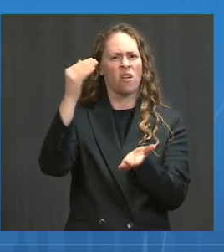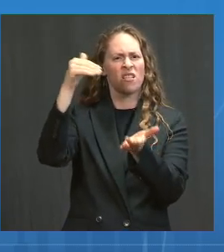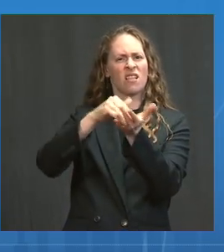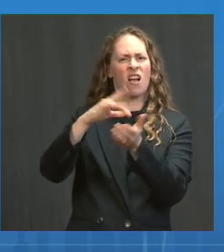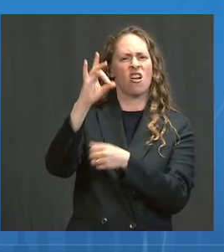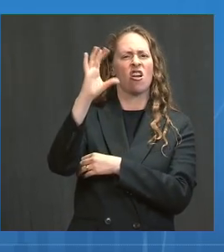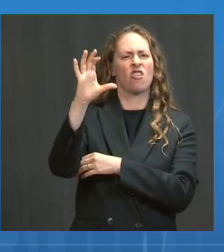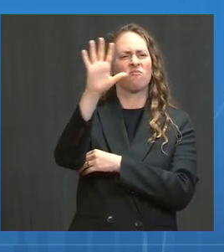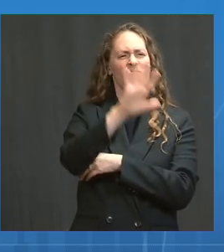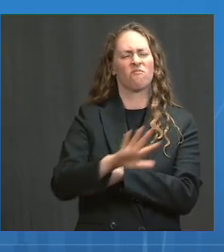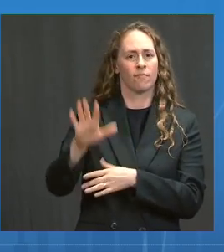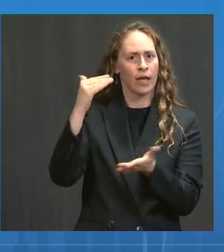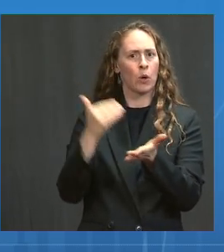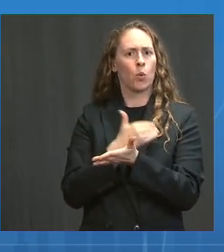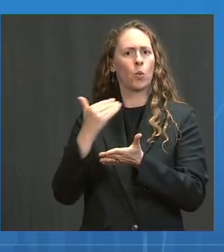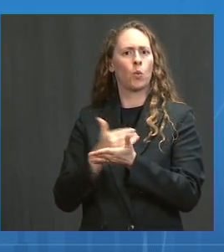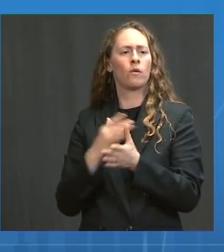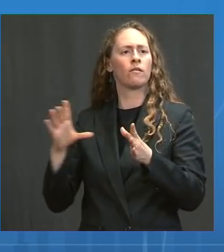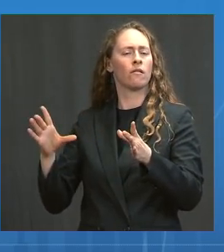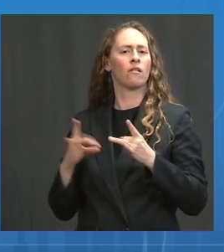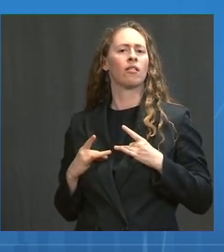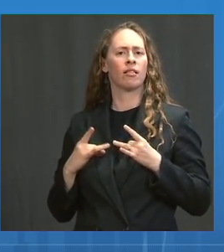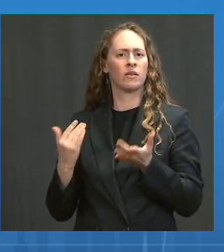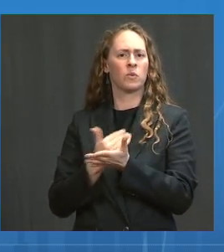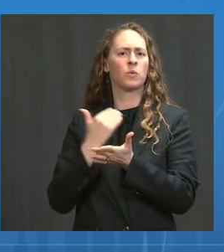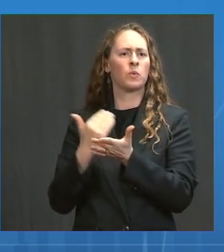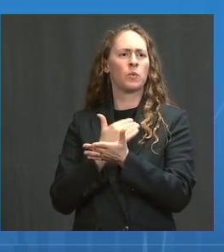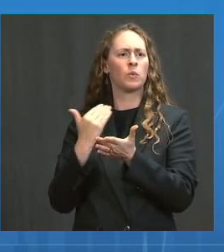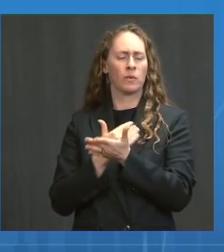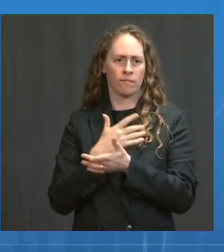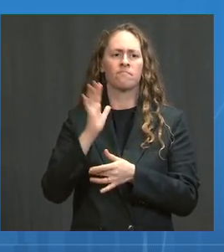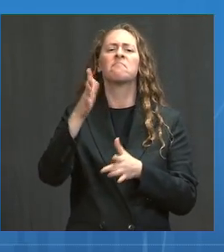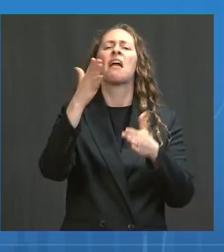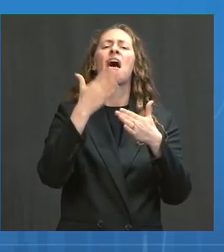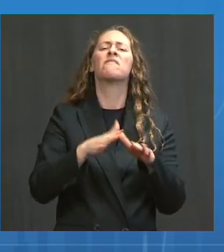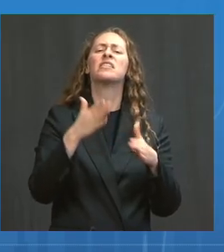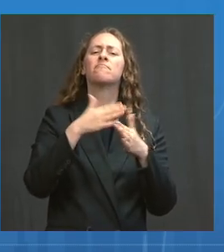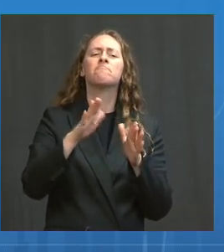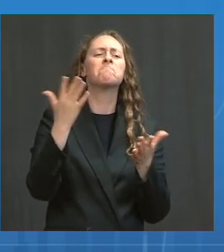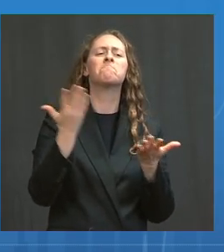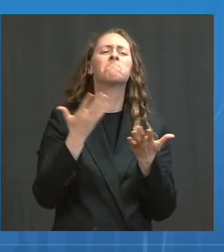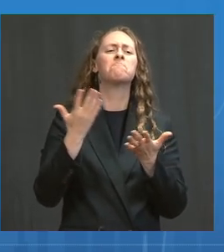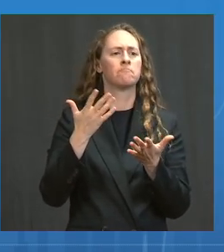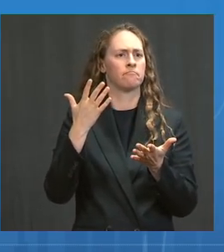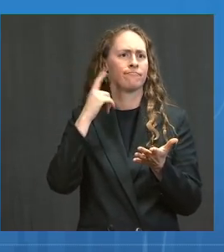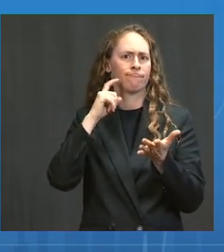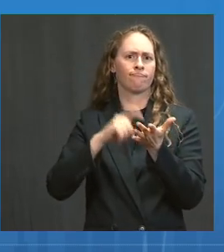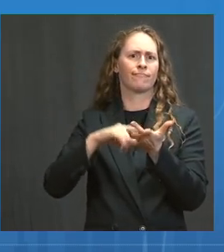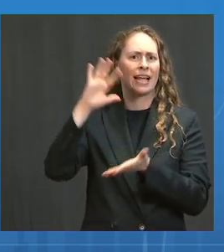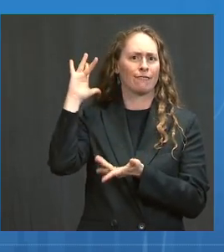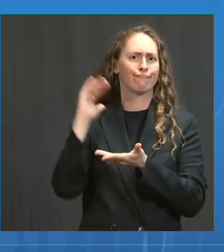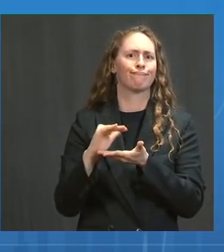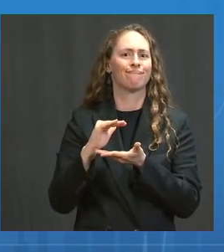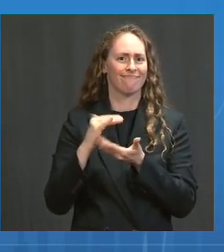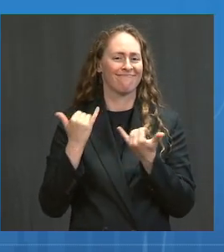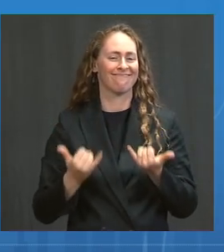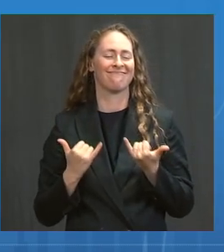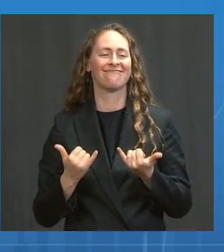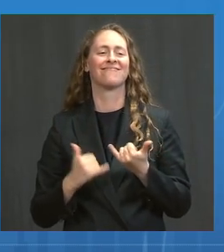Our seven-day average is about 12,600 cases per day. And while this is a 95 percent decrease,